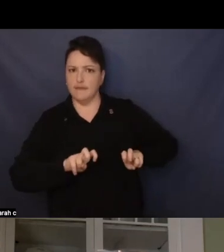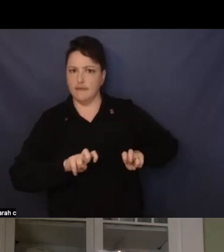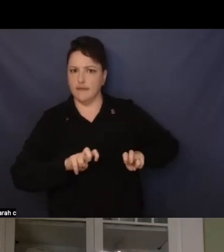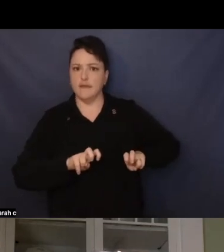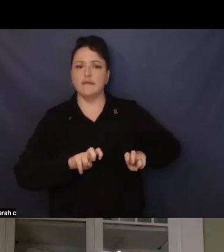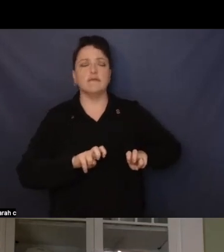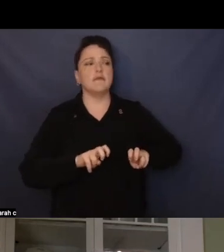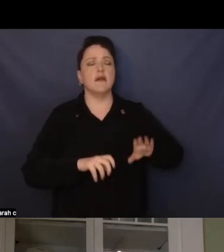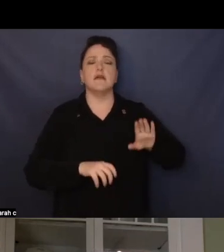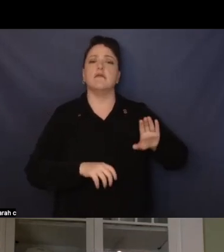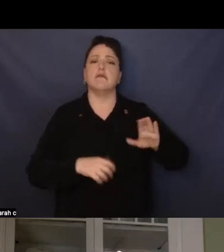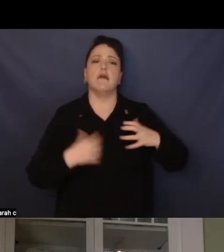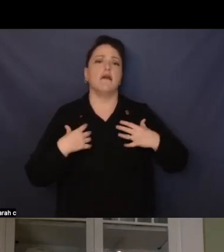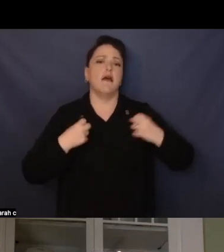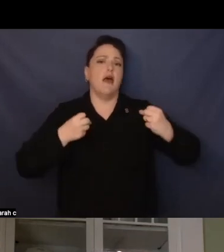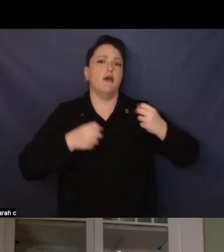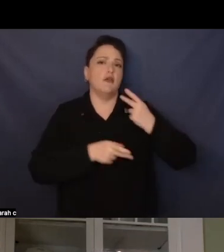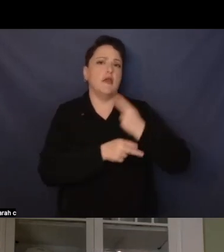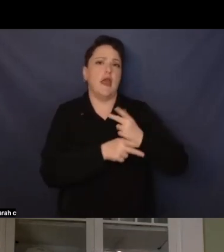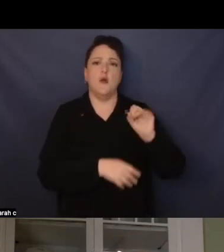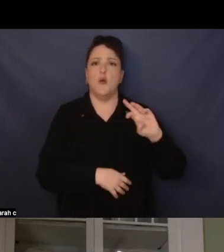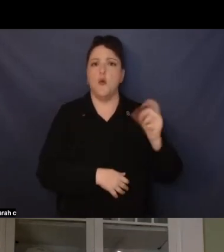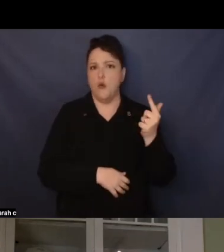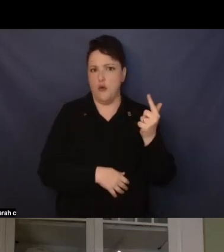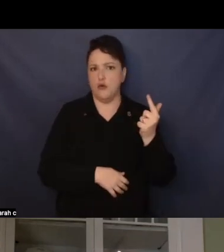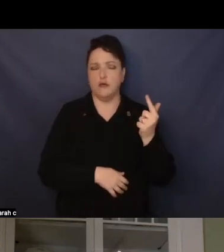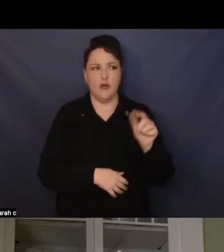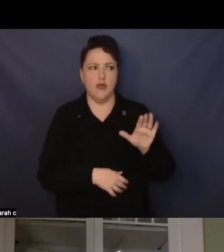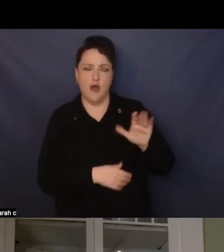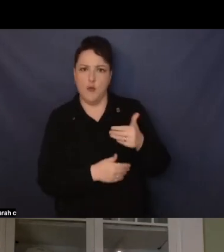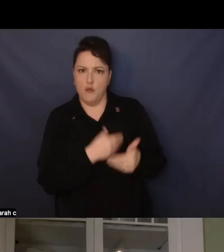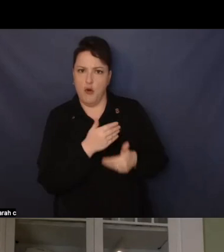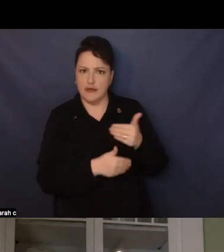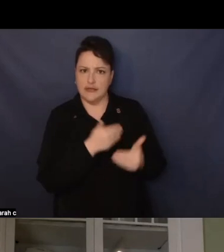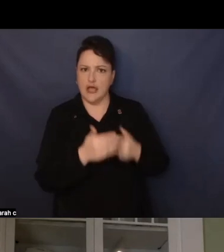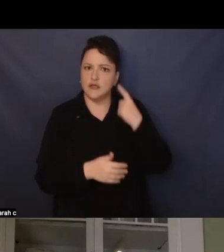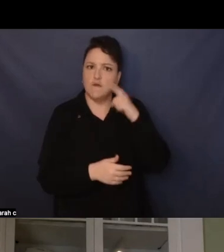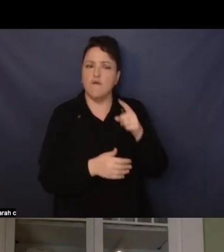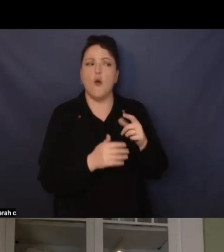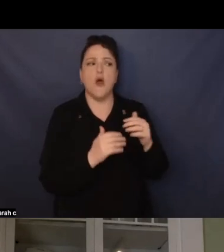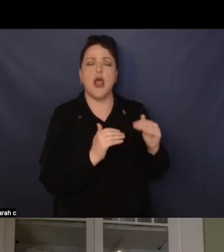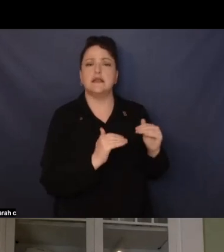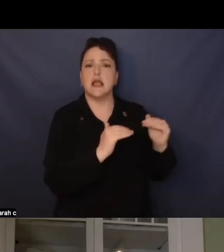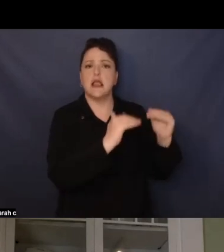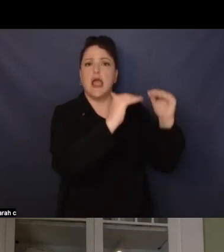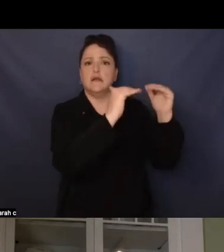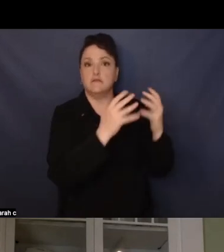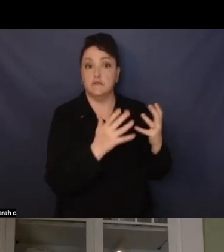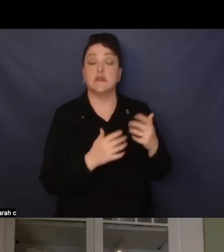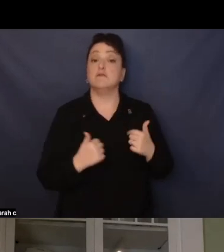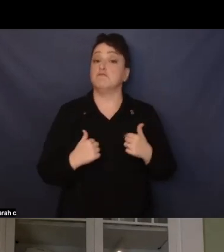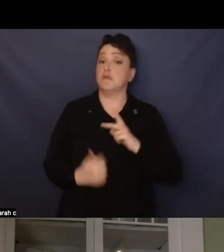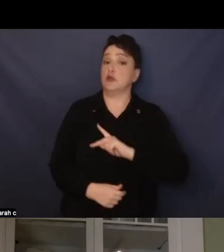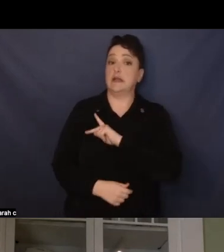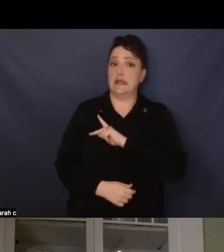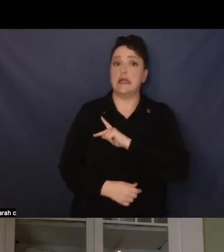And I can tell you, personally, I've had some success with this. I have had